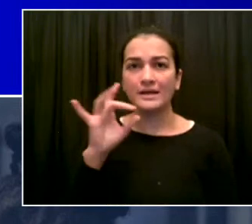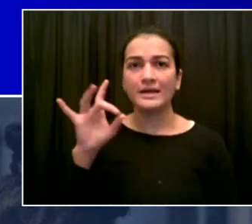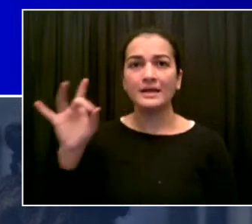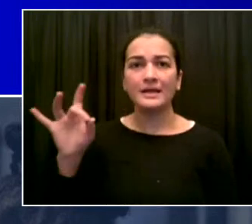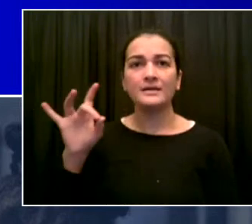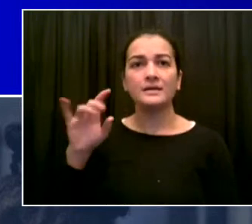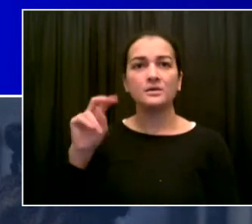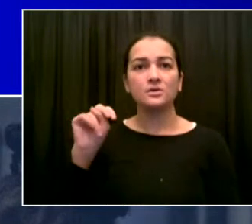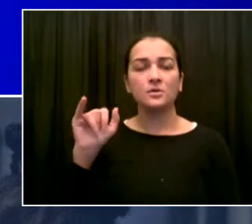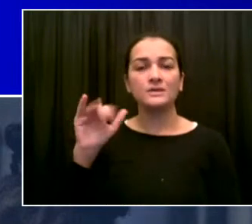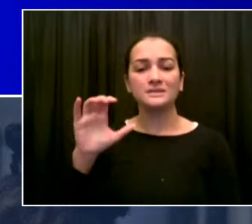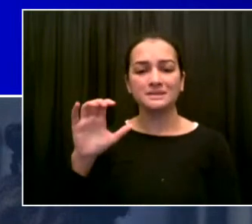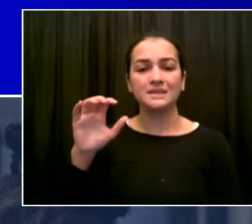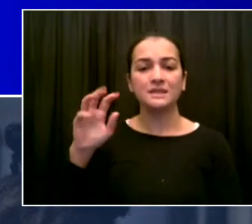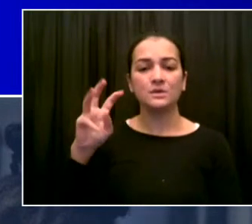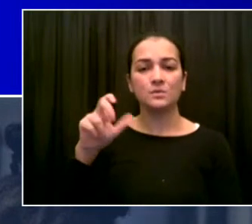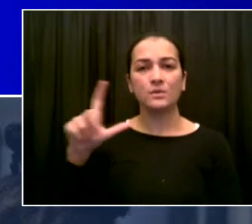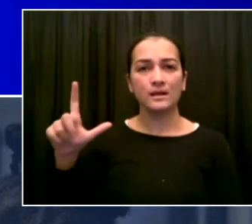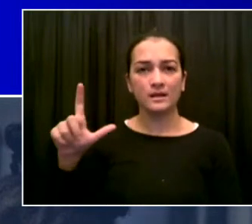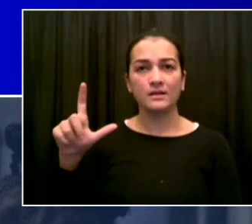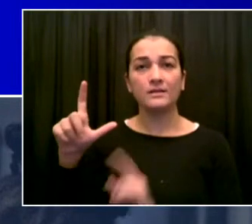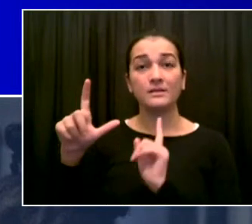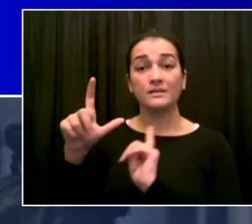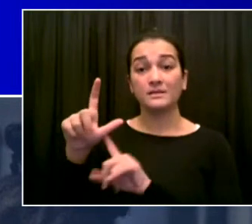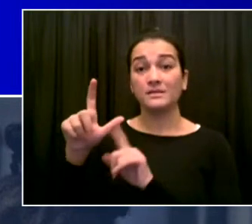ANSWERED 1.5